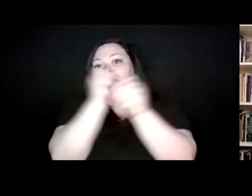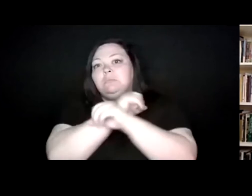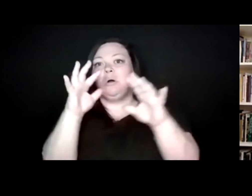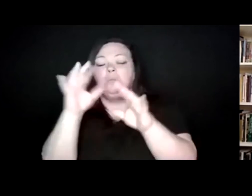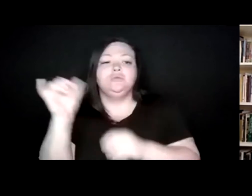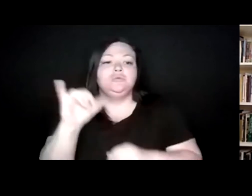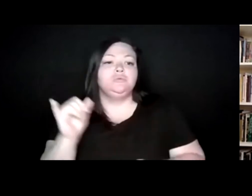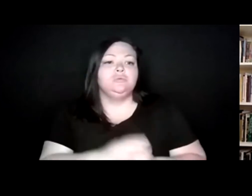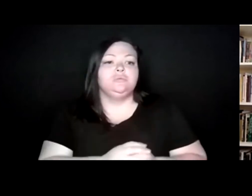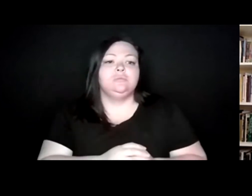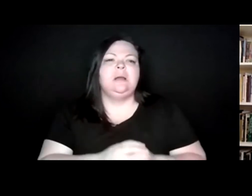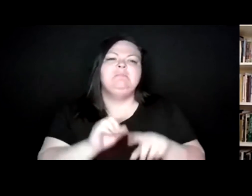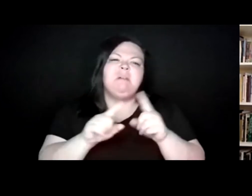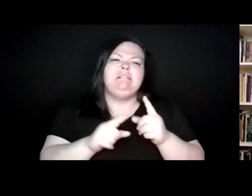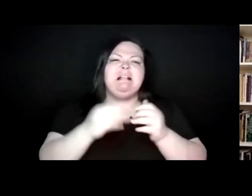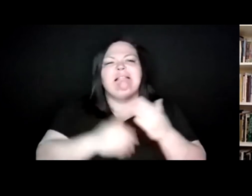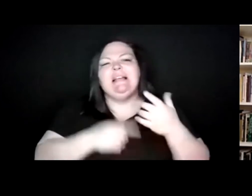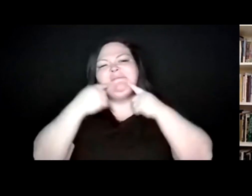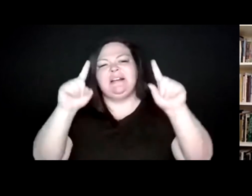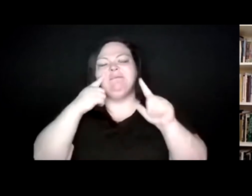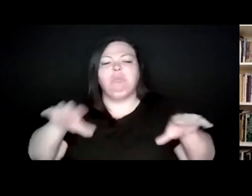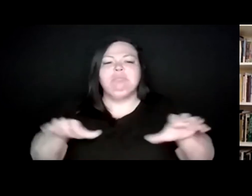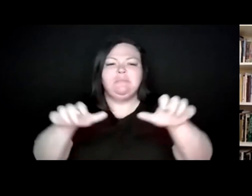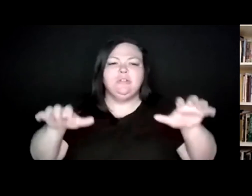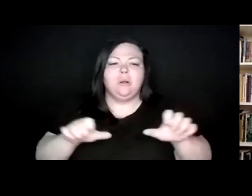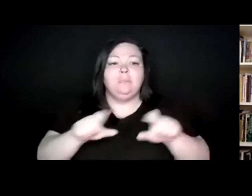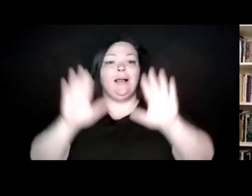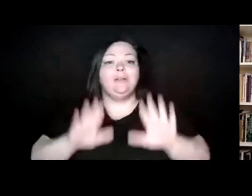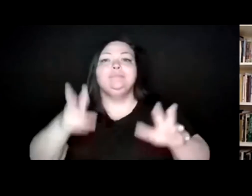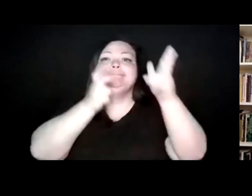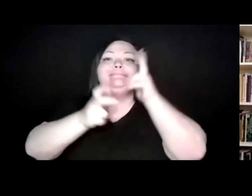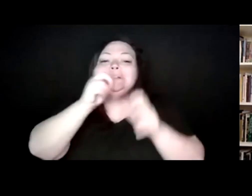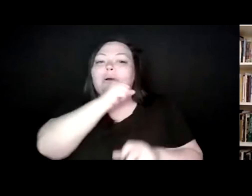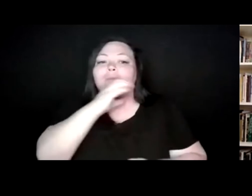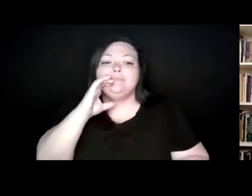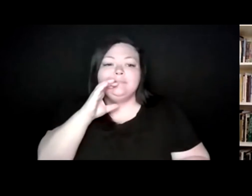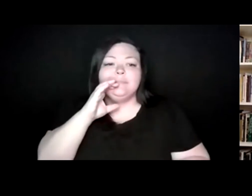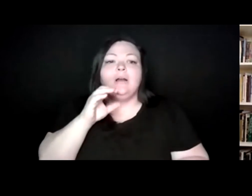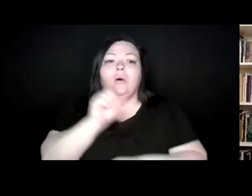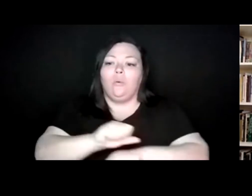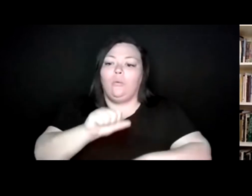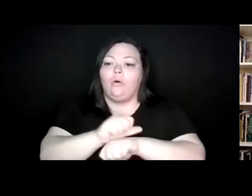Less effective at deep tissue massage; excellent/ at listening to senior citizens. Working on/ parking your car.//